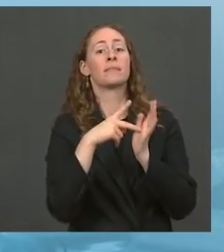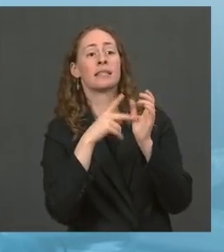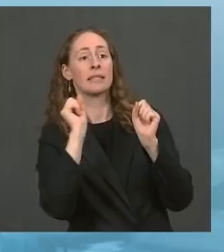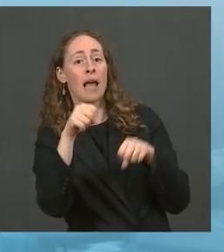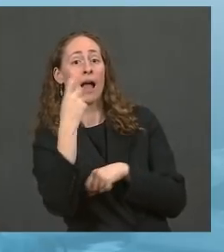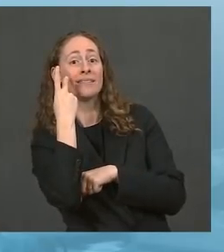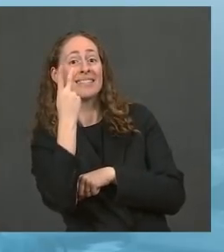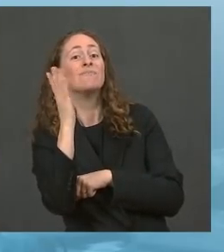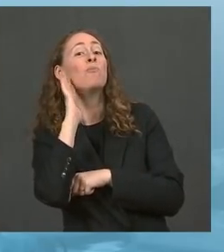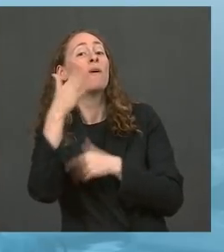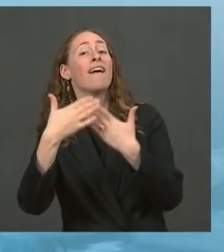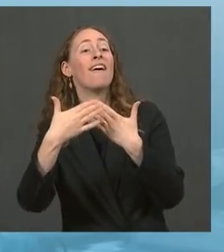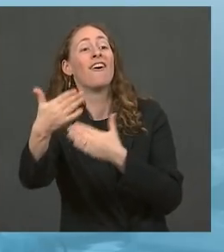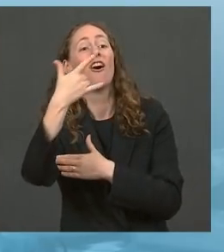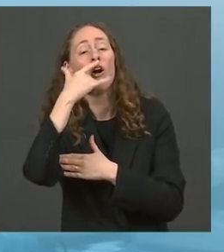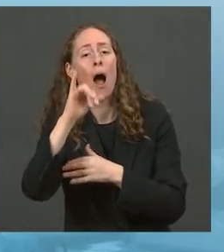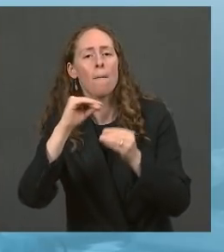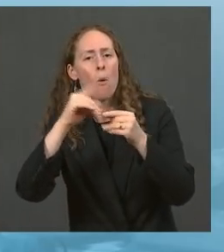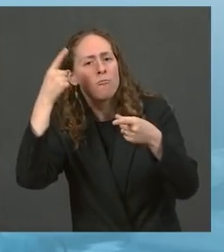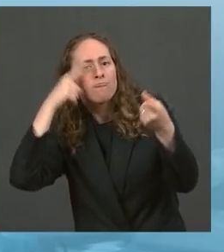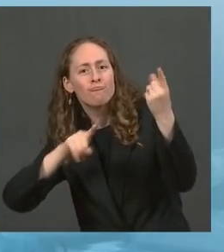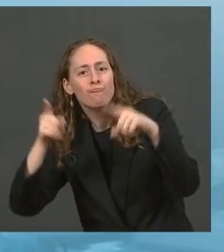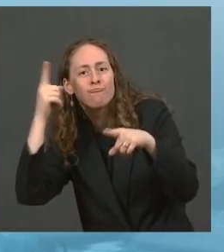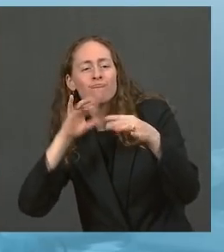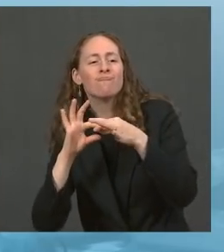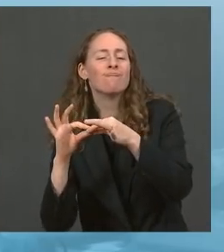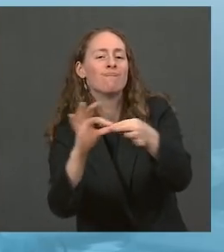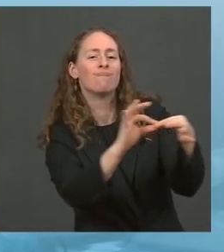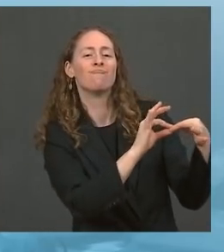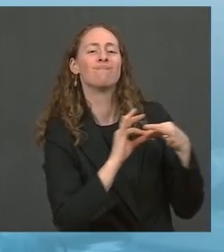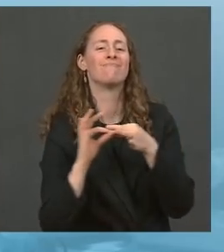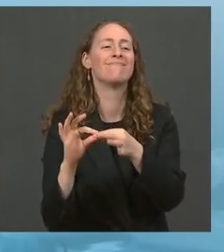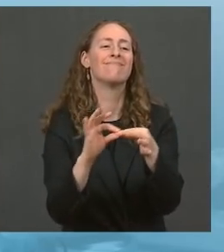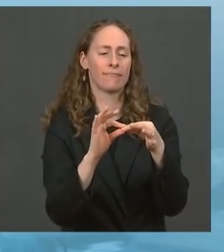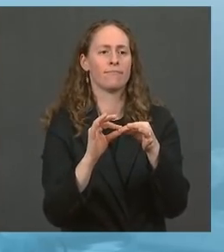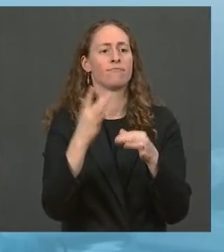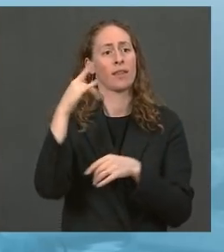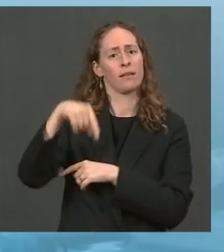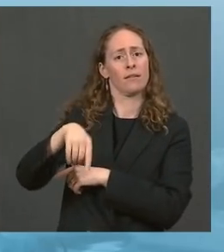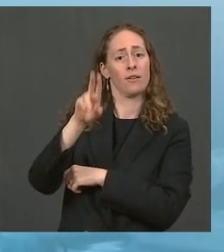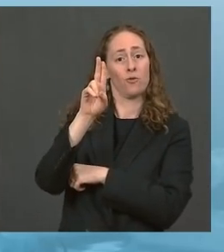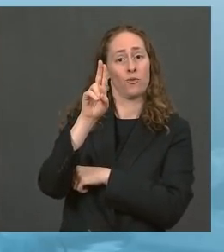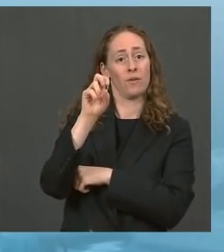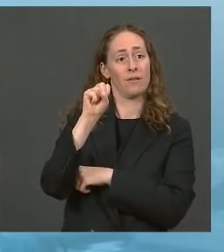In fact, an important part of the reason the United States is able to make these big, historic donations